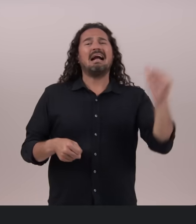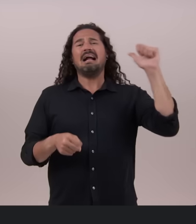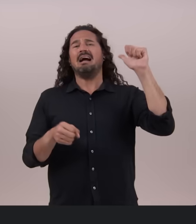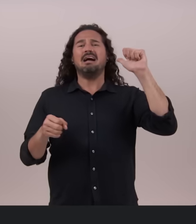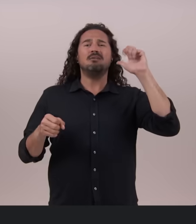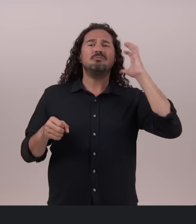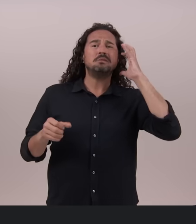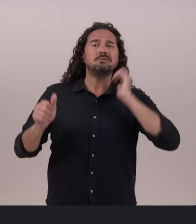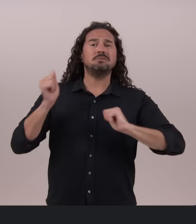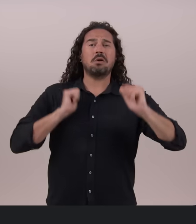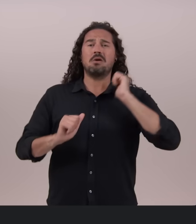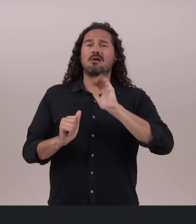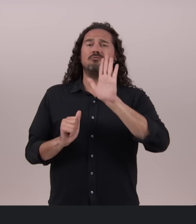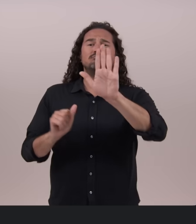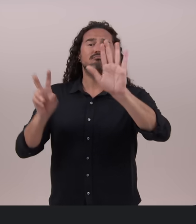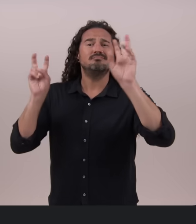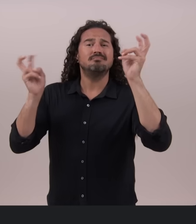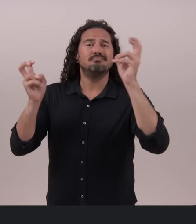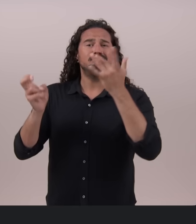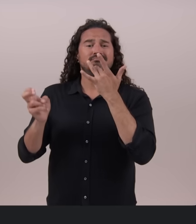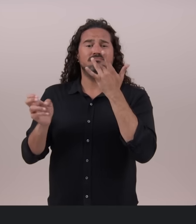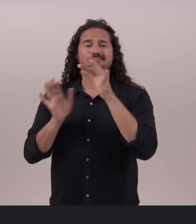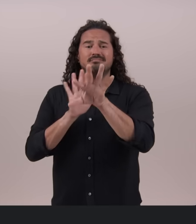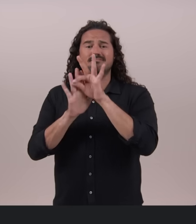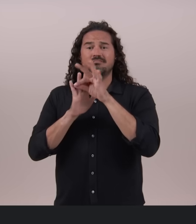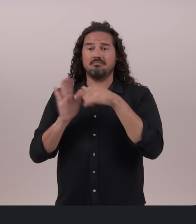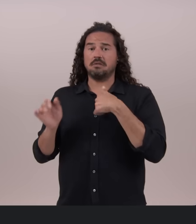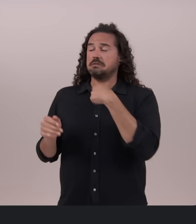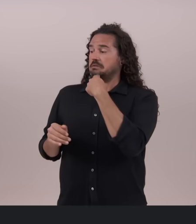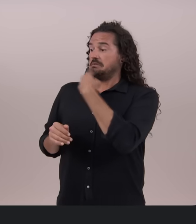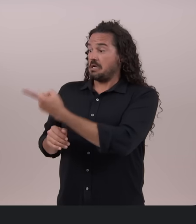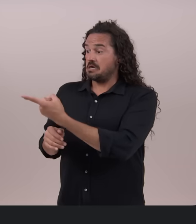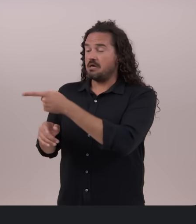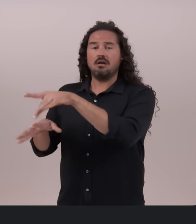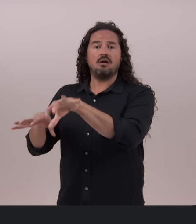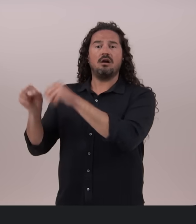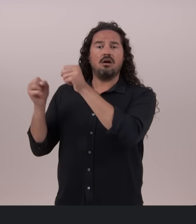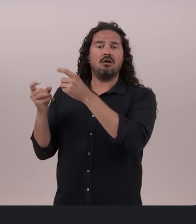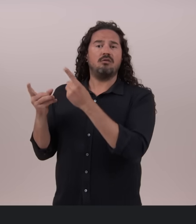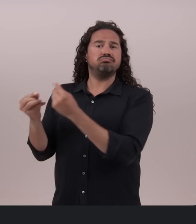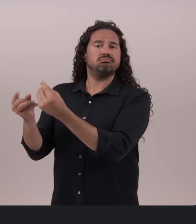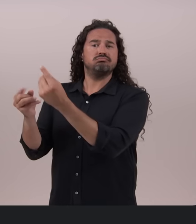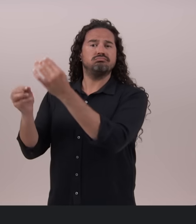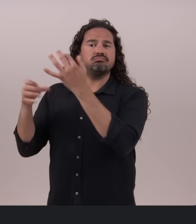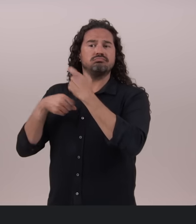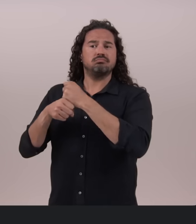You give it a topic and it handles the rest. Of course, I want mine to cover today's top tech news,